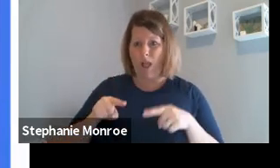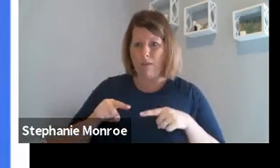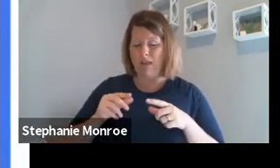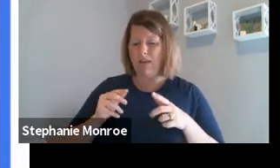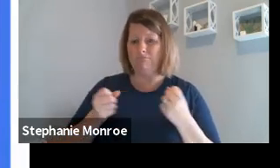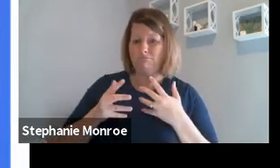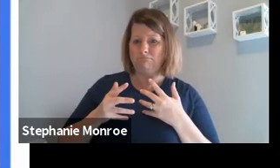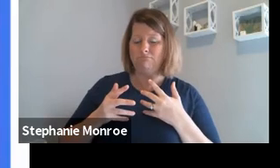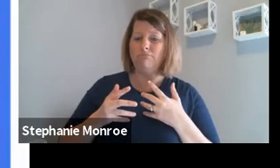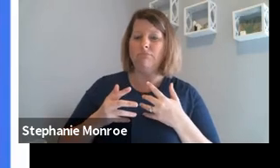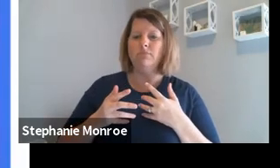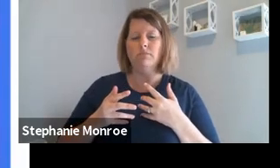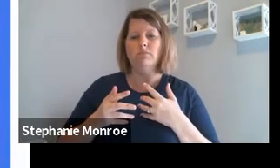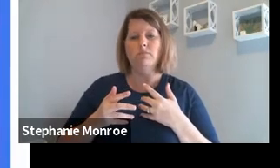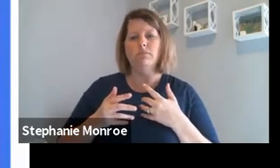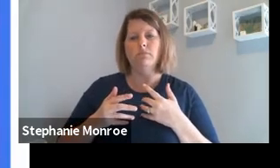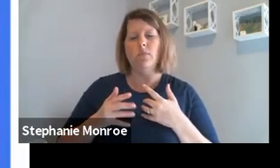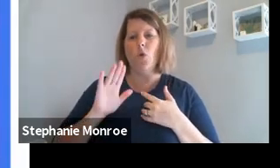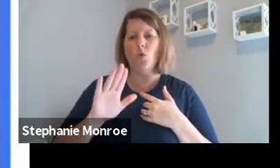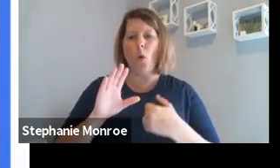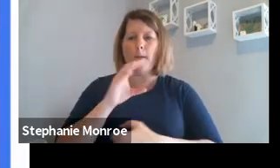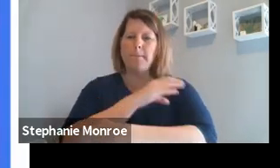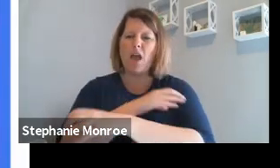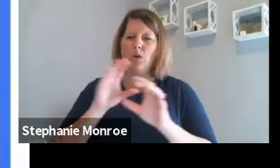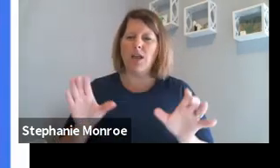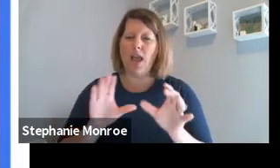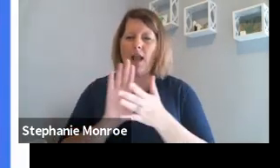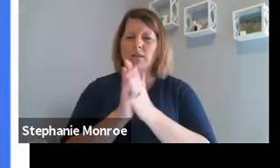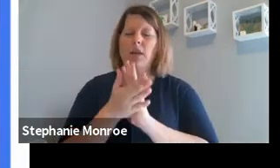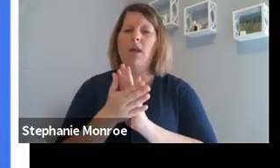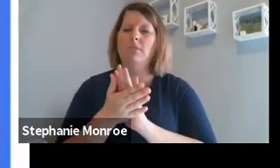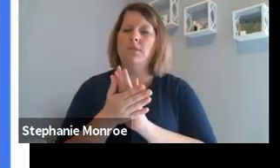your act, the power to act becomes very much affected,